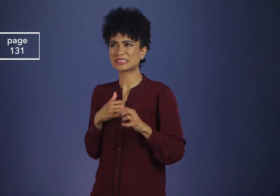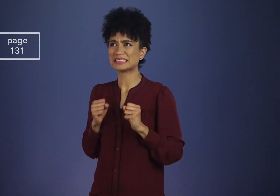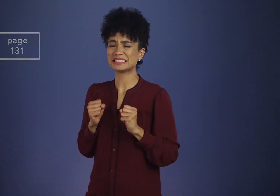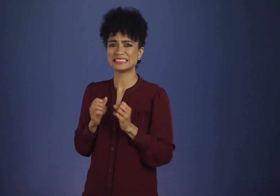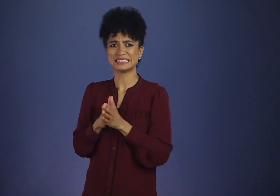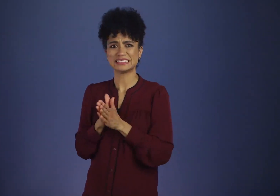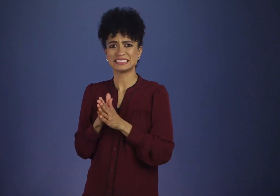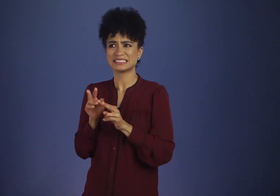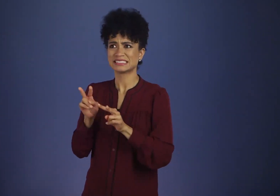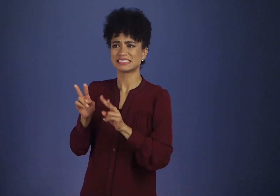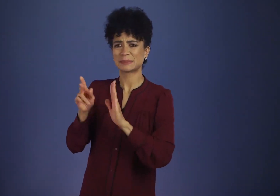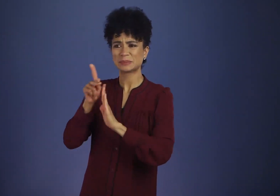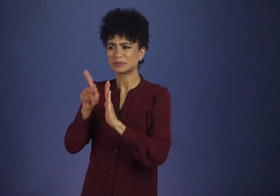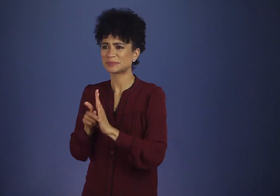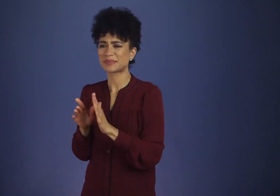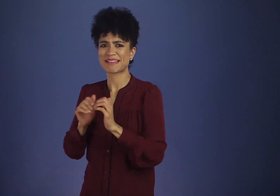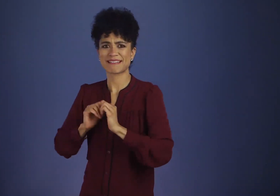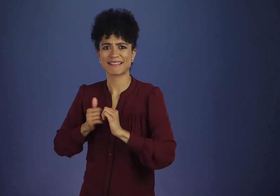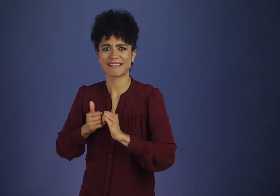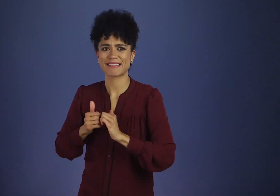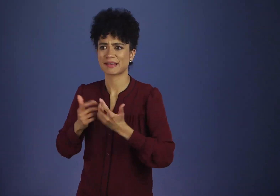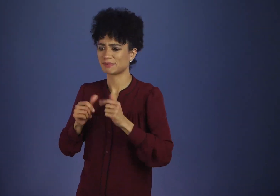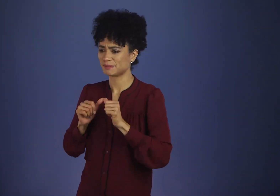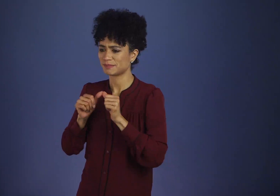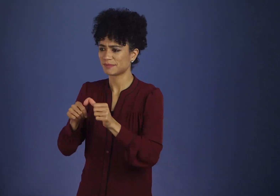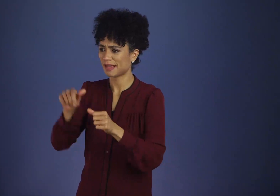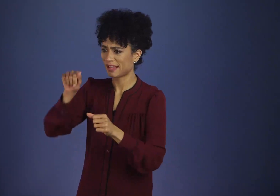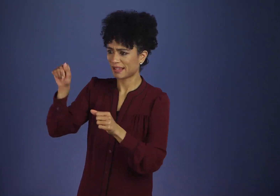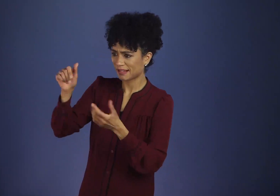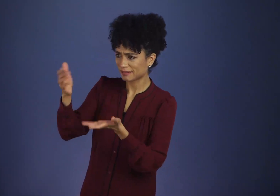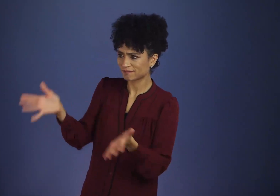for the principles through which A.A. itself might survive.